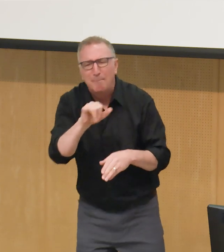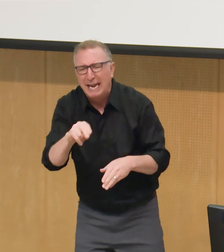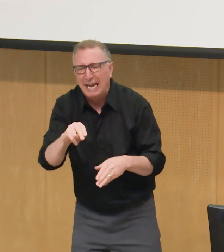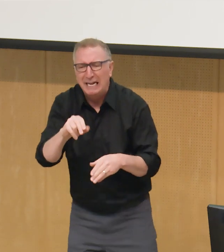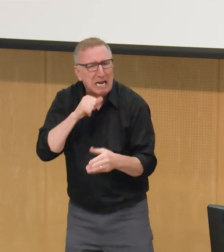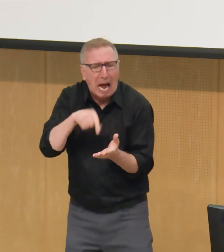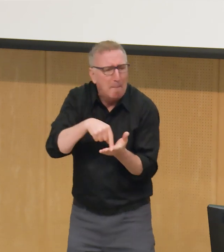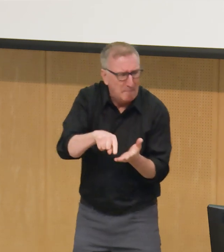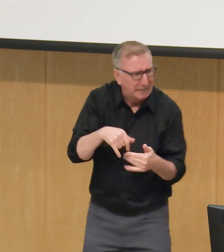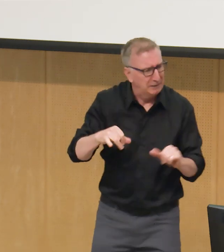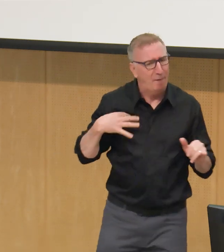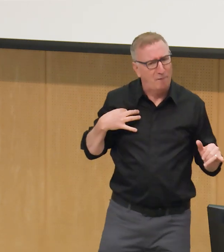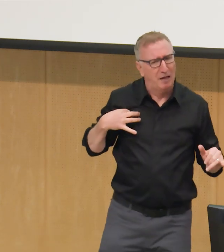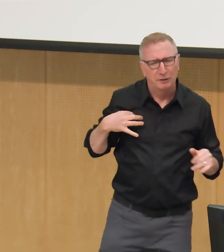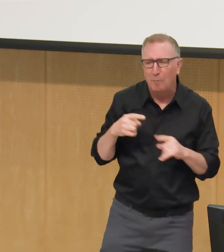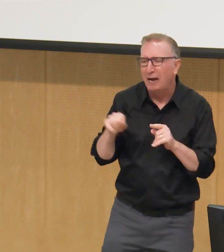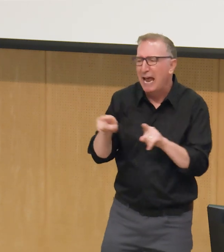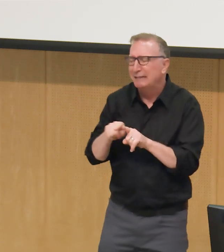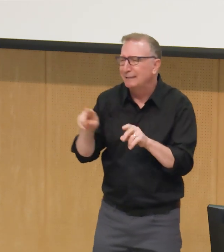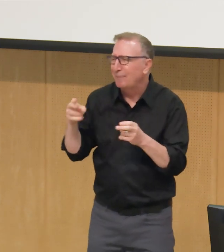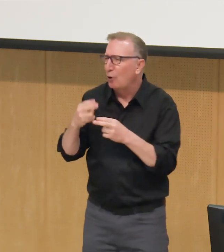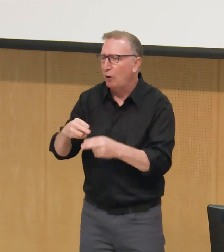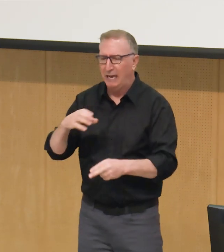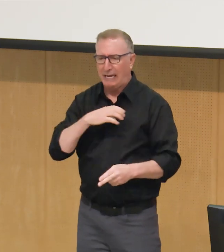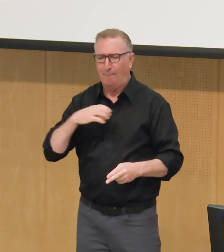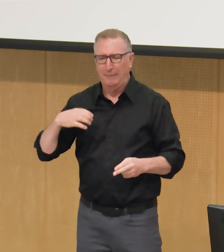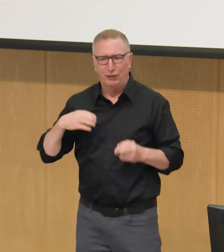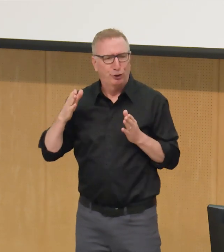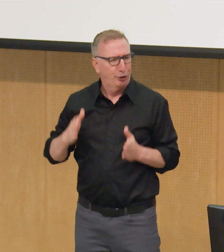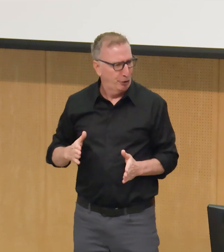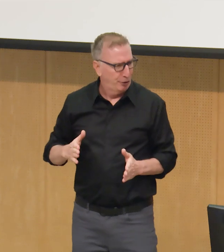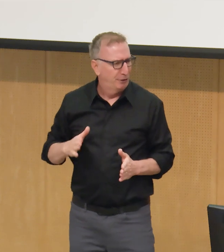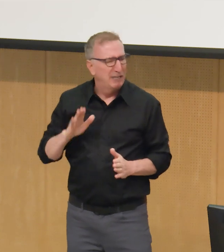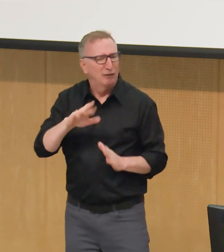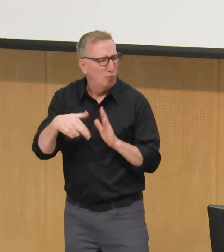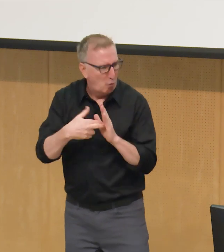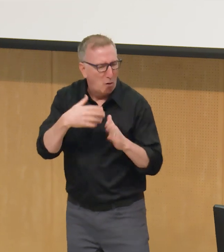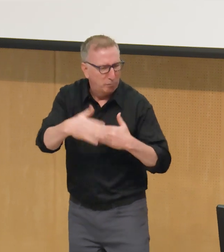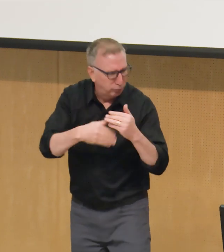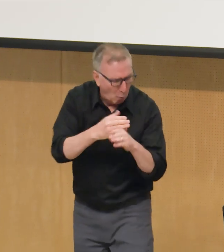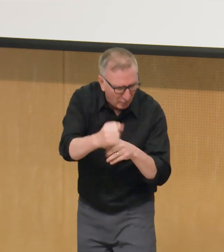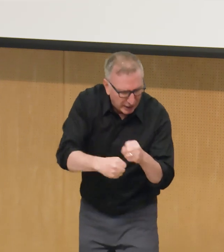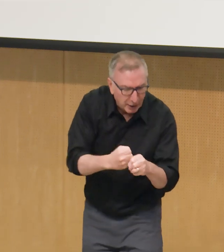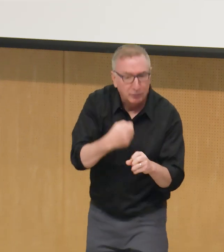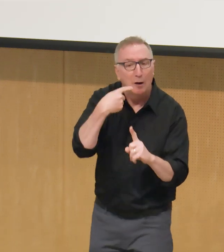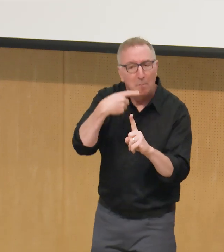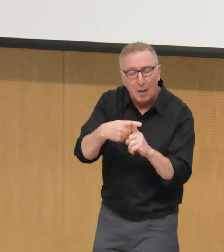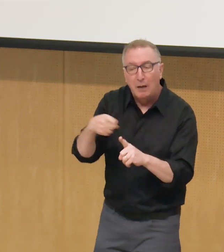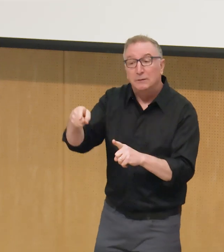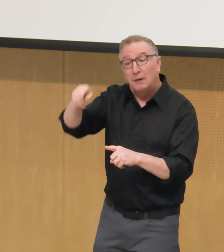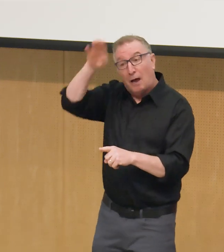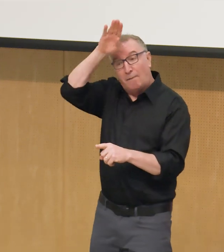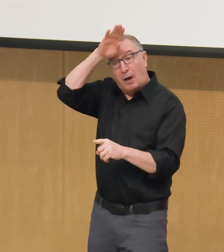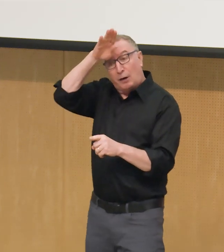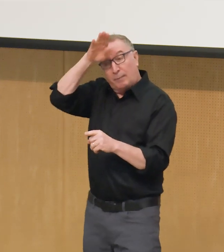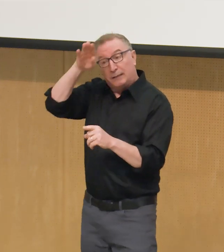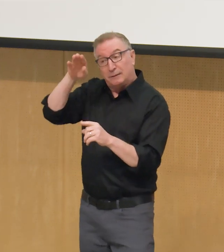And he wasn't paid for it, but it was a volunteer position and he was involved in there for many years in that fire department.